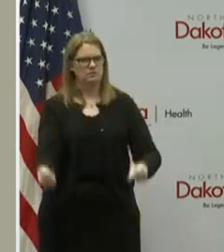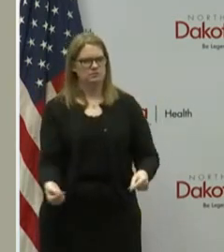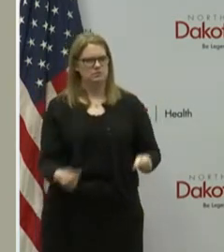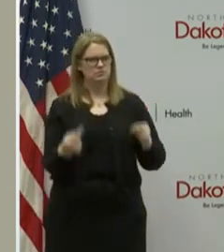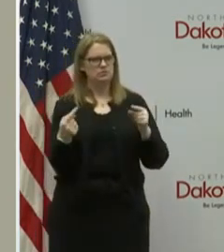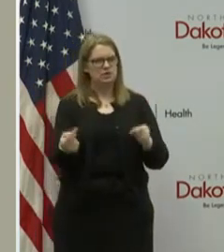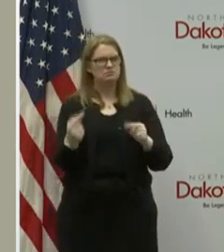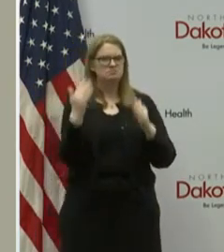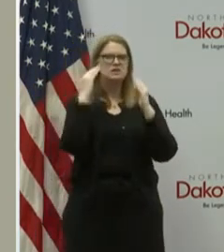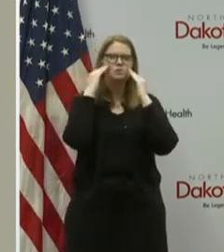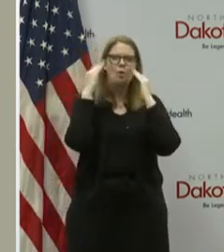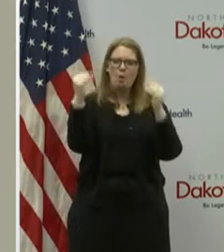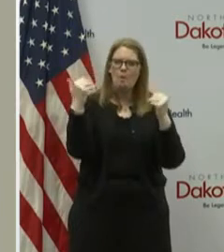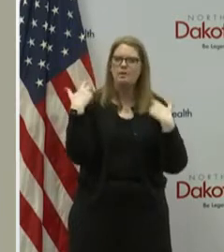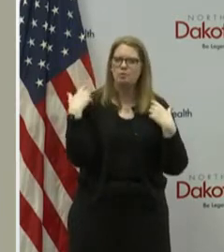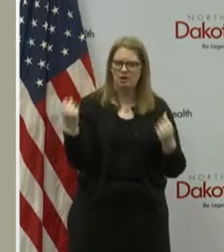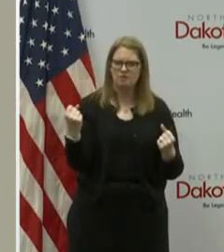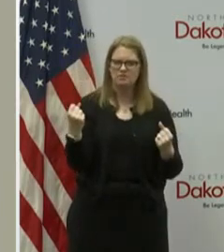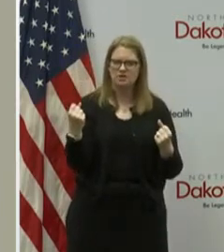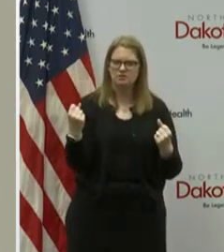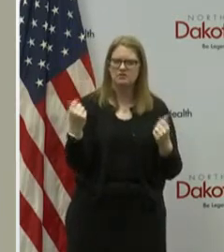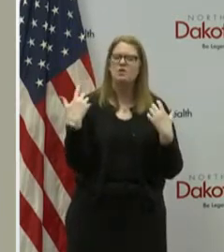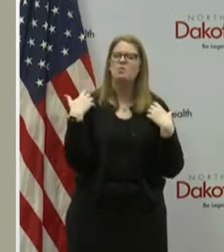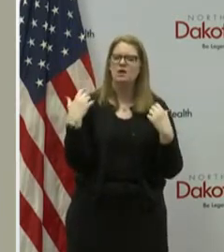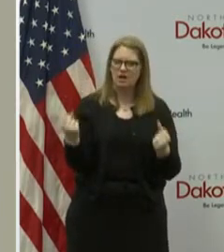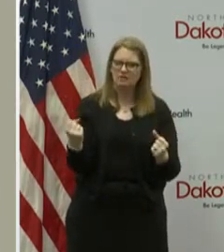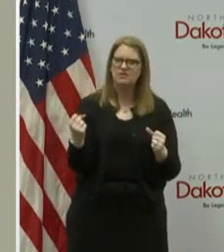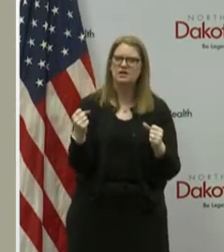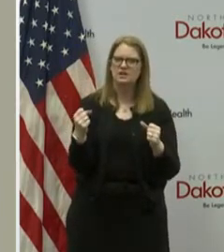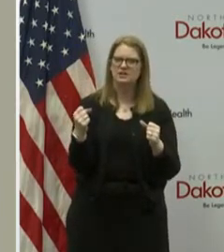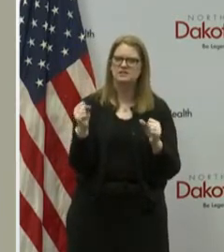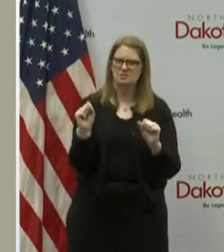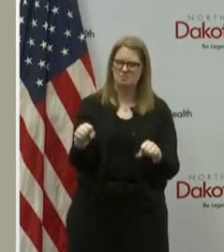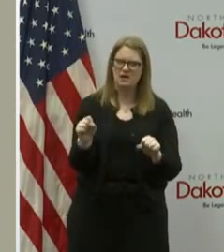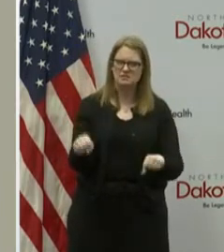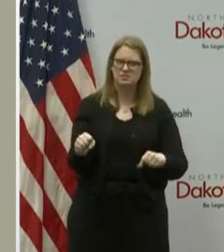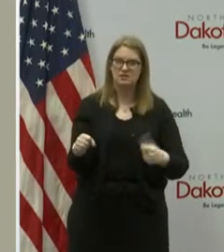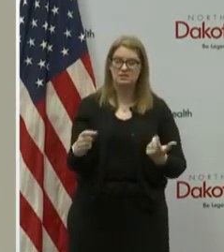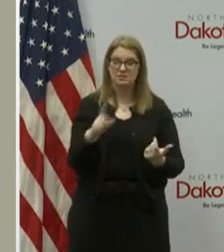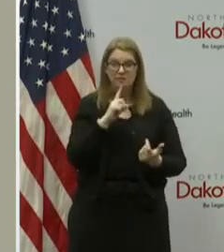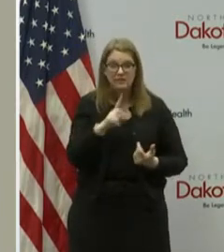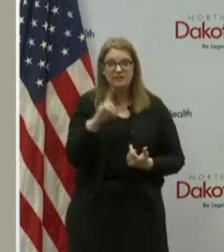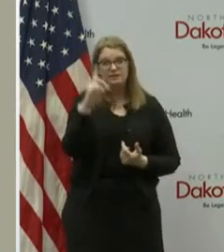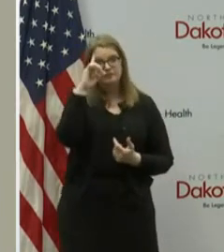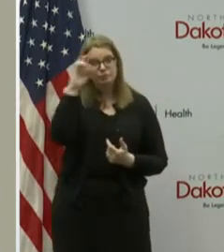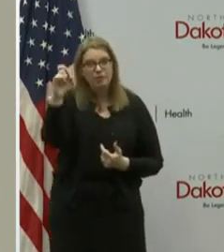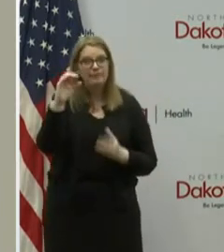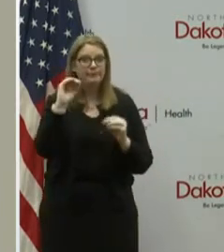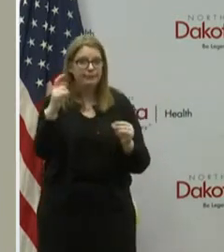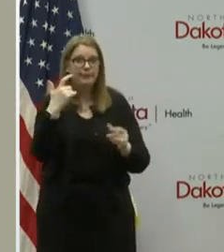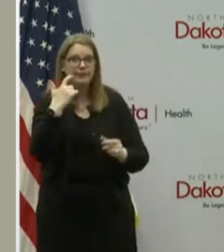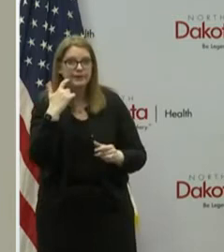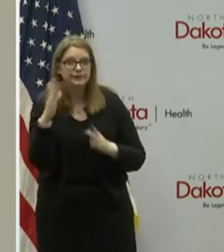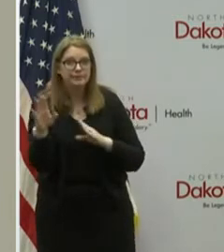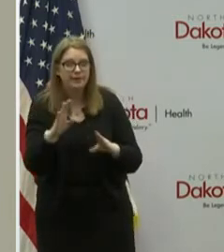THAT ARE STRUGGLING, BUT WE WANT YOU TO KNOW THAT THERE IS HOPE AND RECOVERY AND RECOVERY IS POSSIBLE.